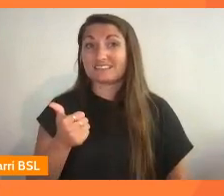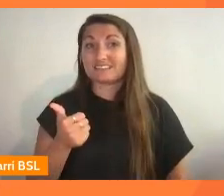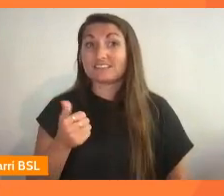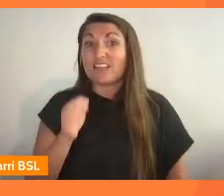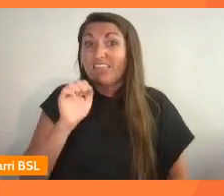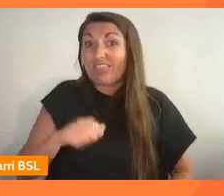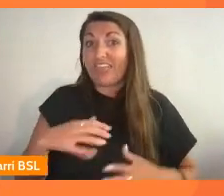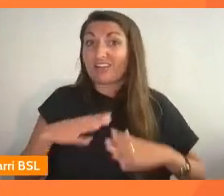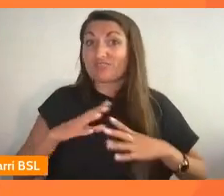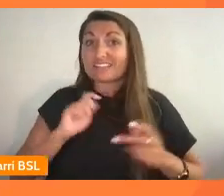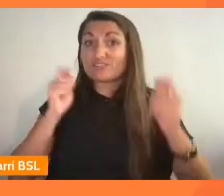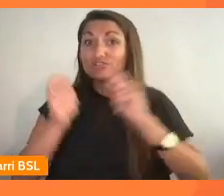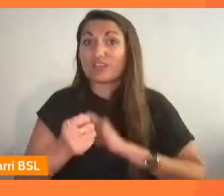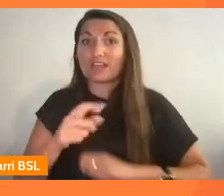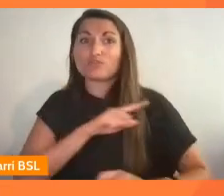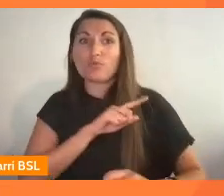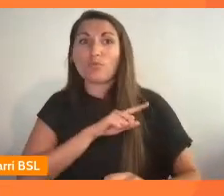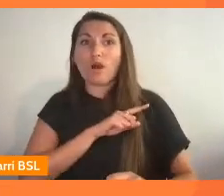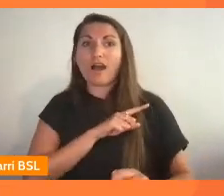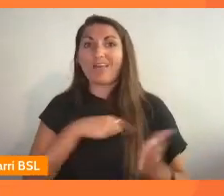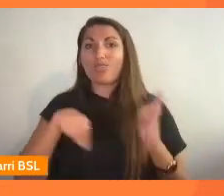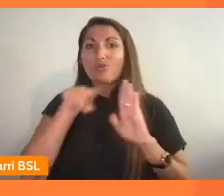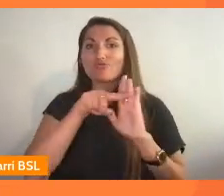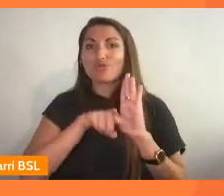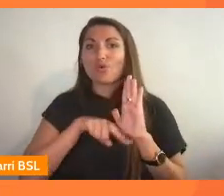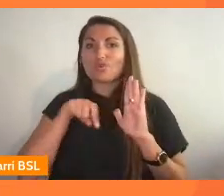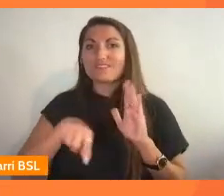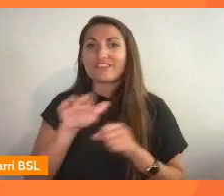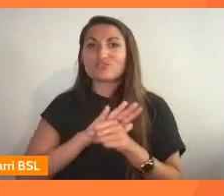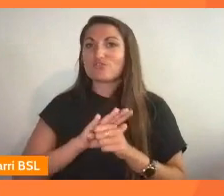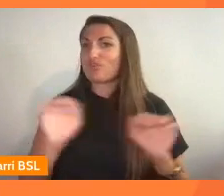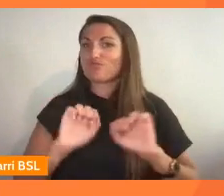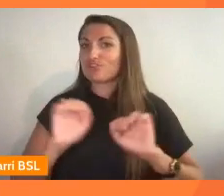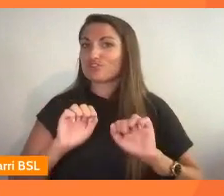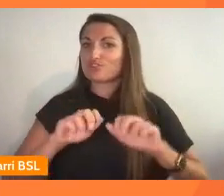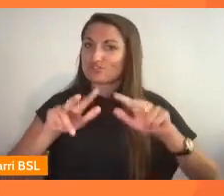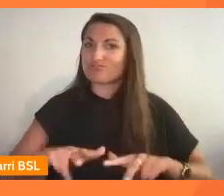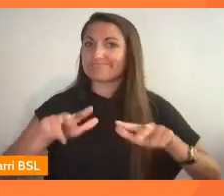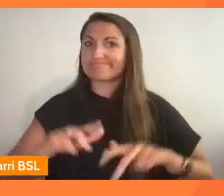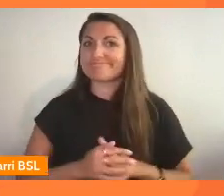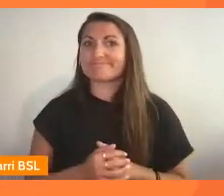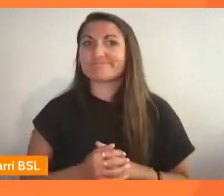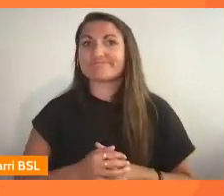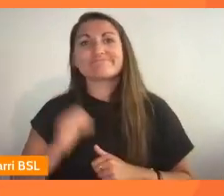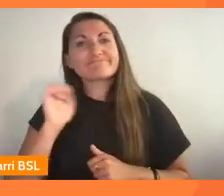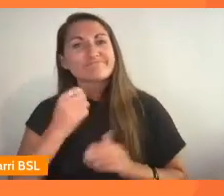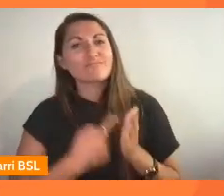We don't know the rules of the genre. I think Robyn said yesterday the important space to have